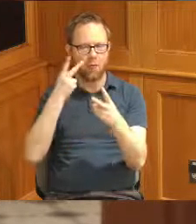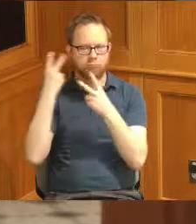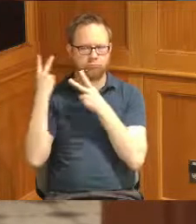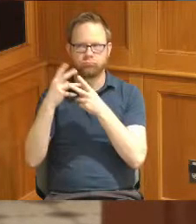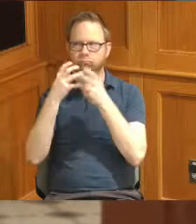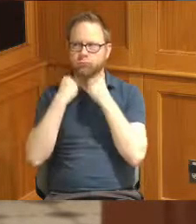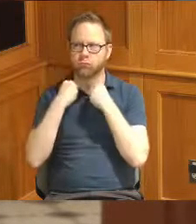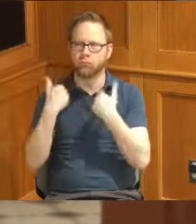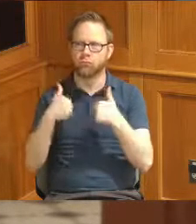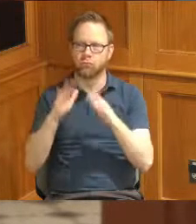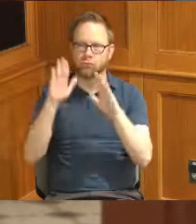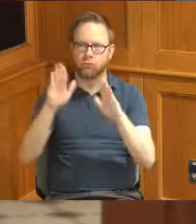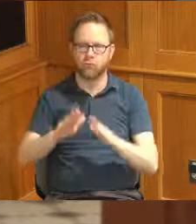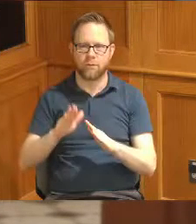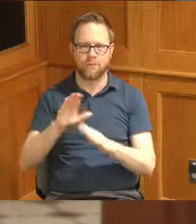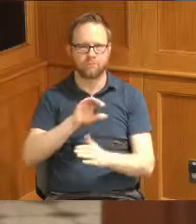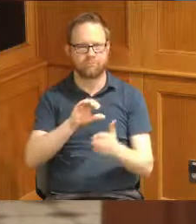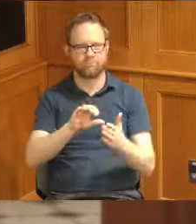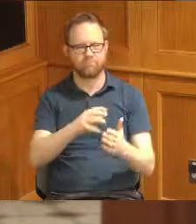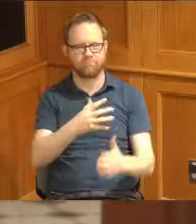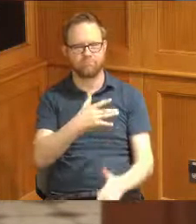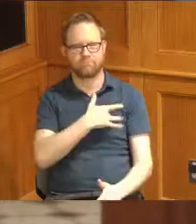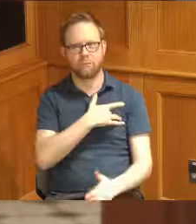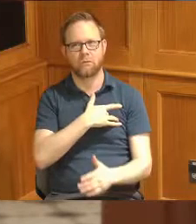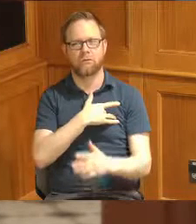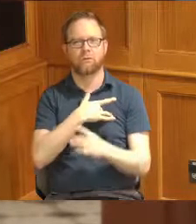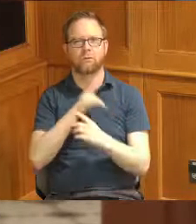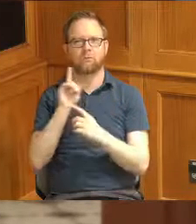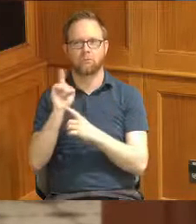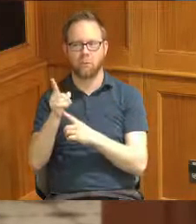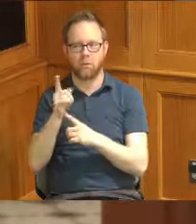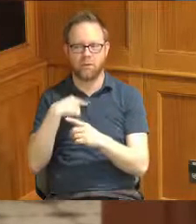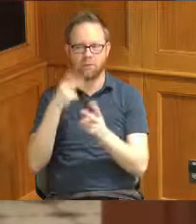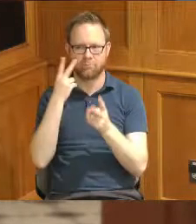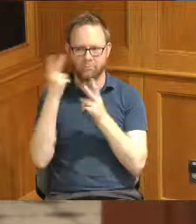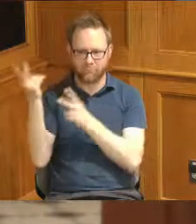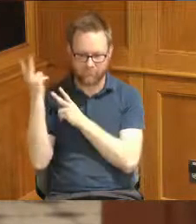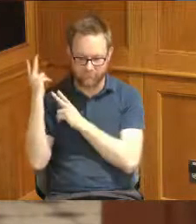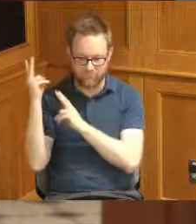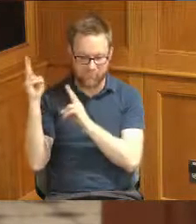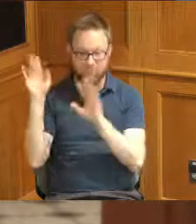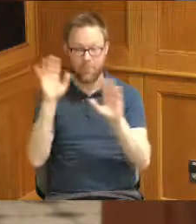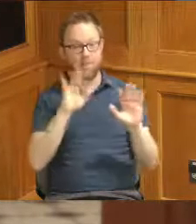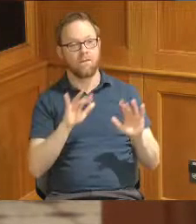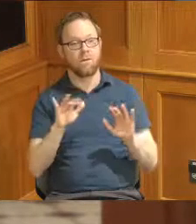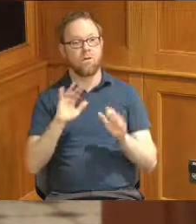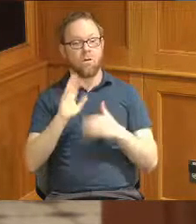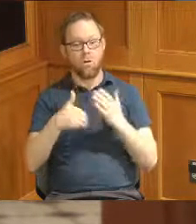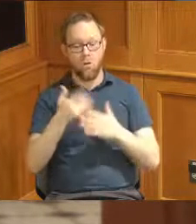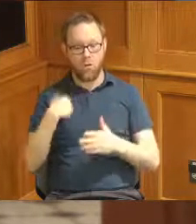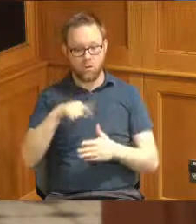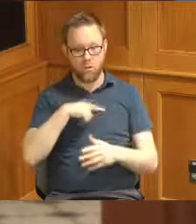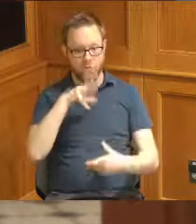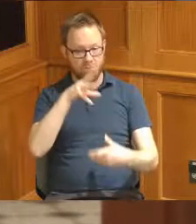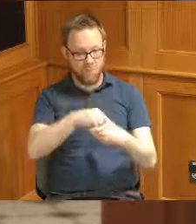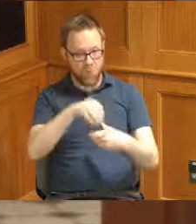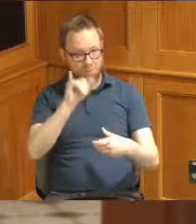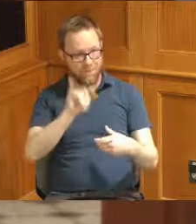such a great moment when when we had success all of us in the homelessness Community have